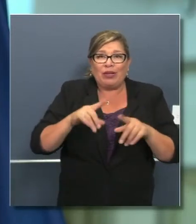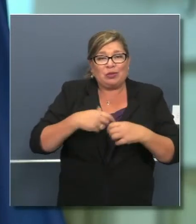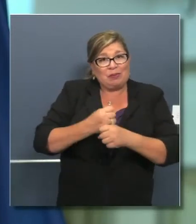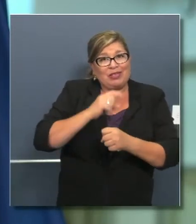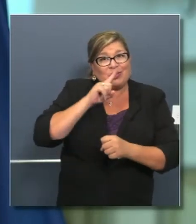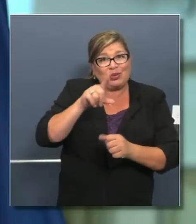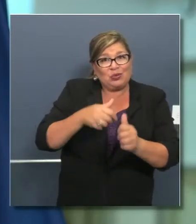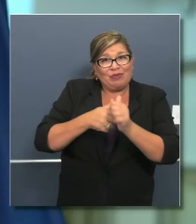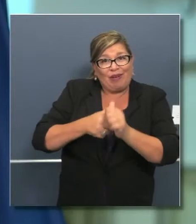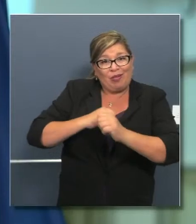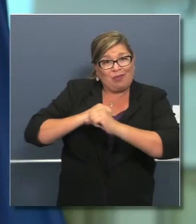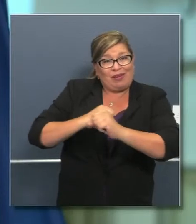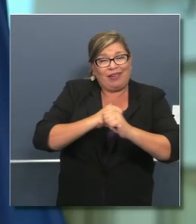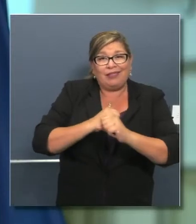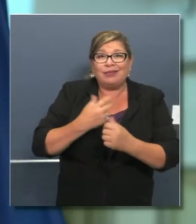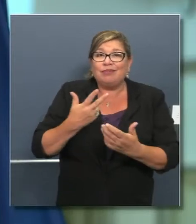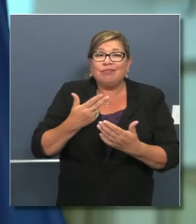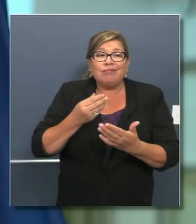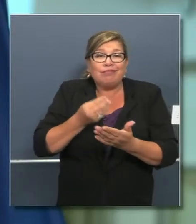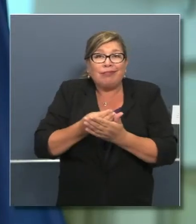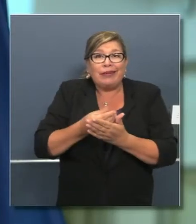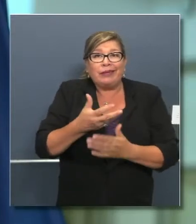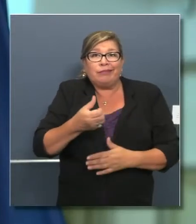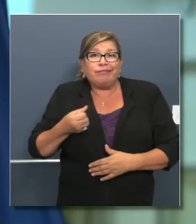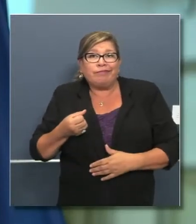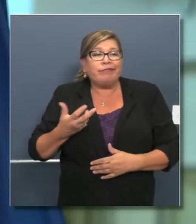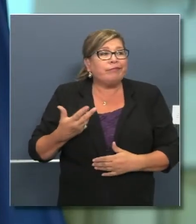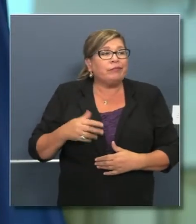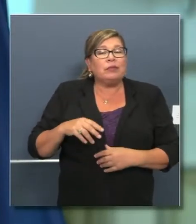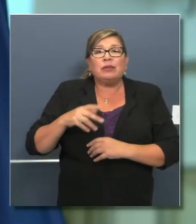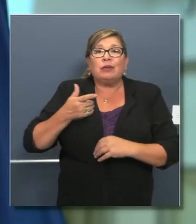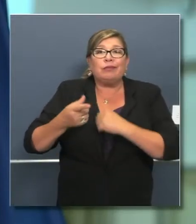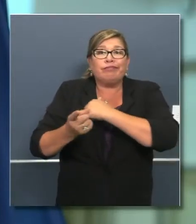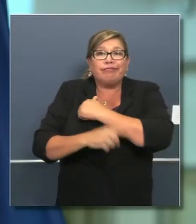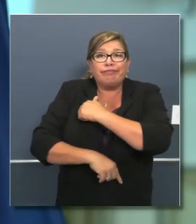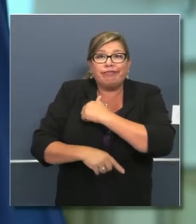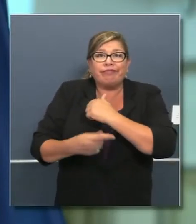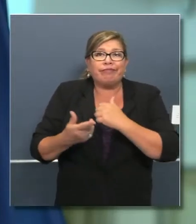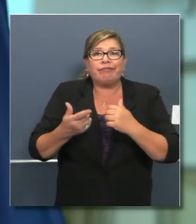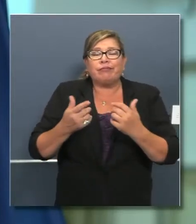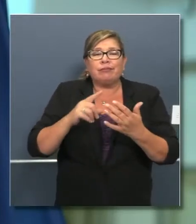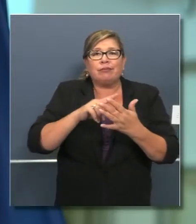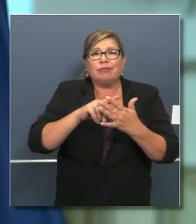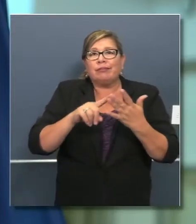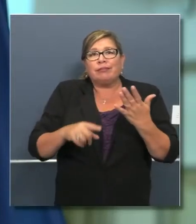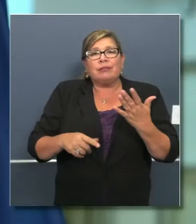don't forget localism also includes local enforcement and that's primary enforcement